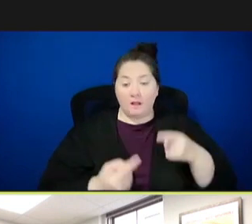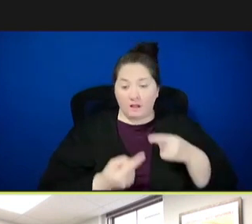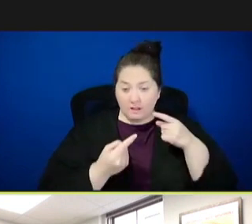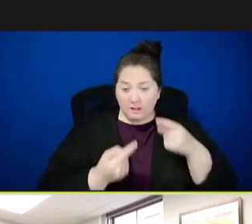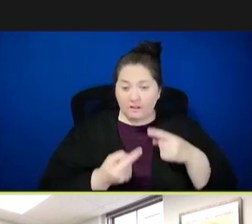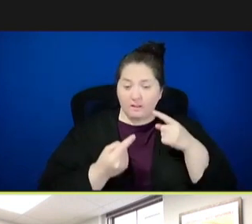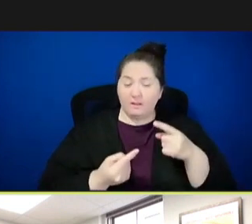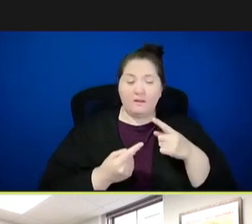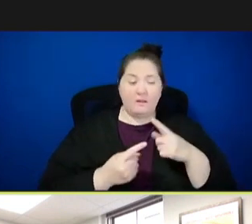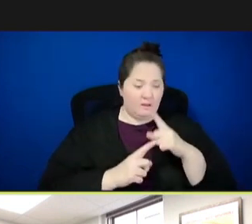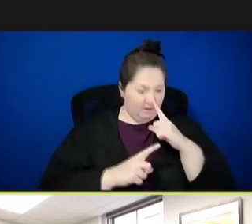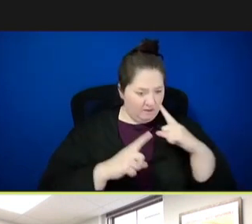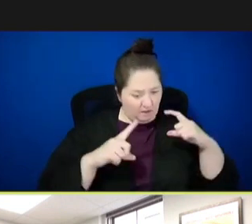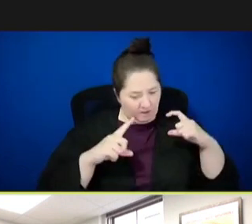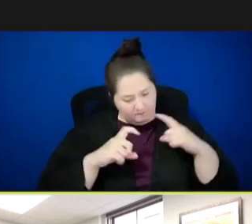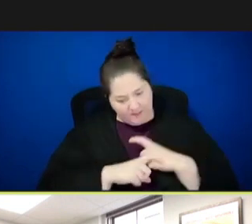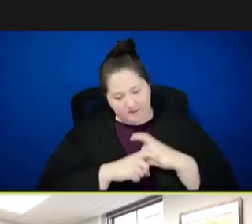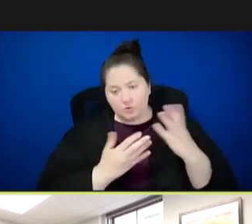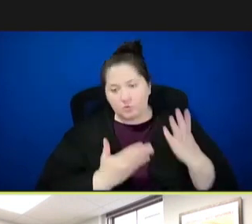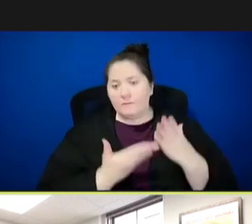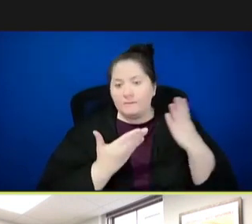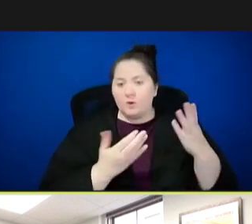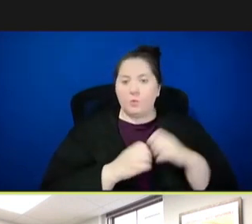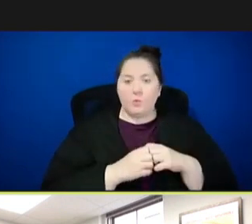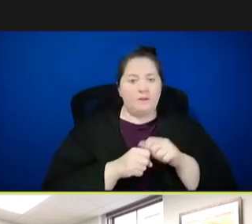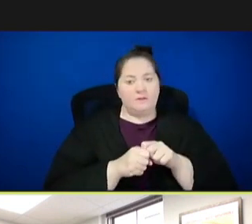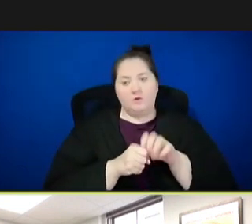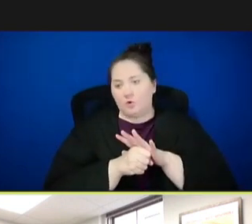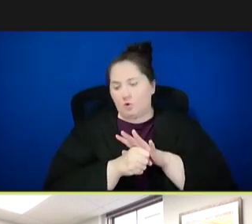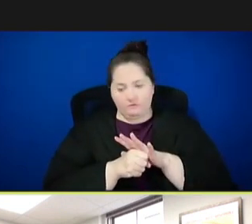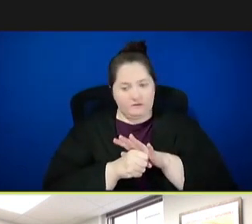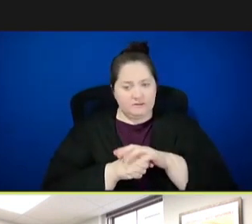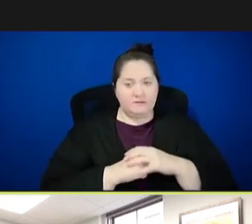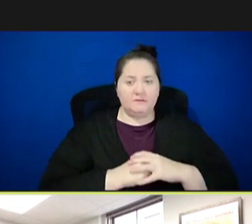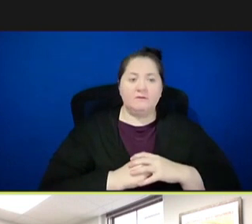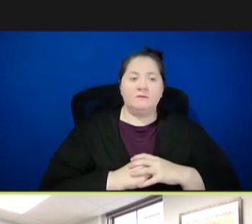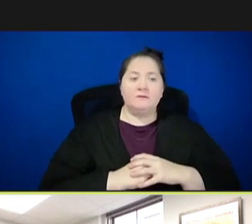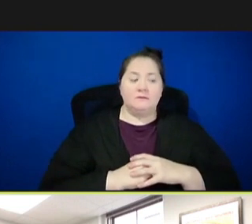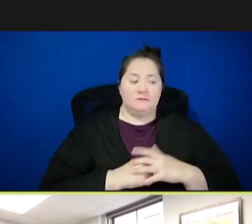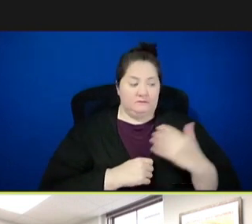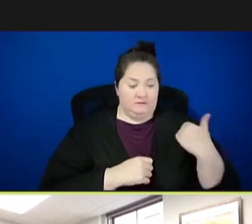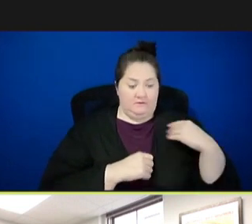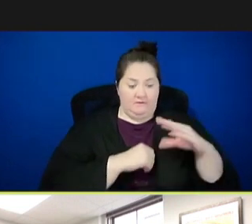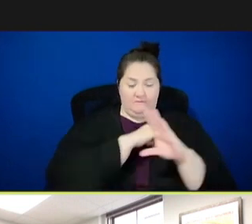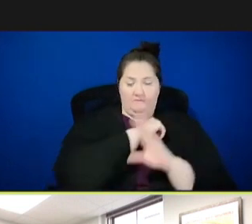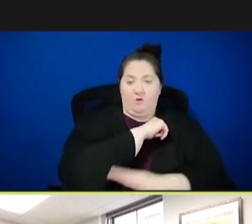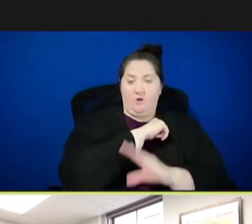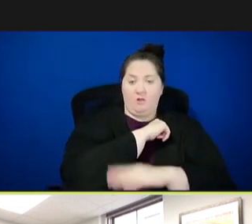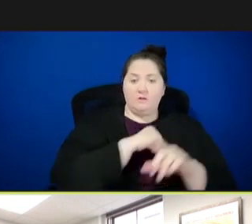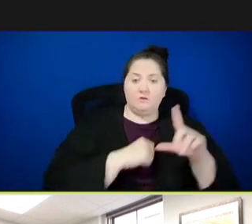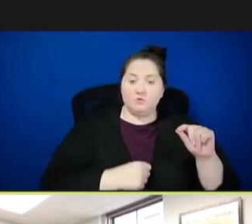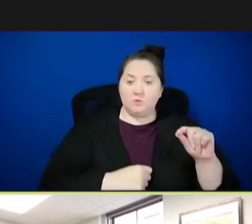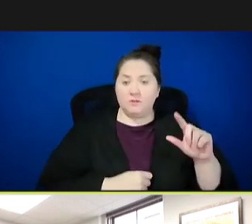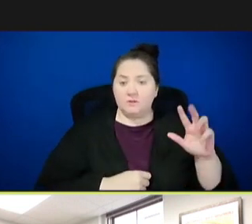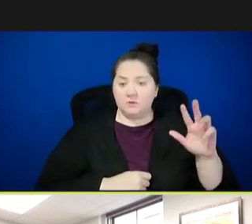complexity of the recommendations around COVID vaccinations. So last fall when the 2023-2024